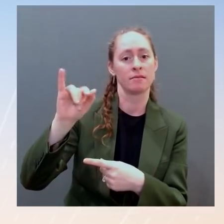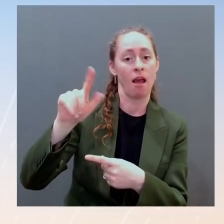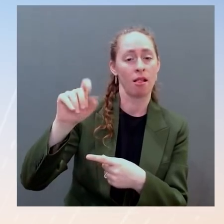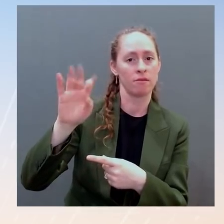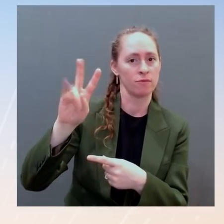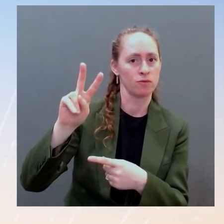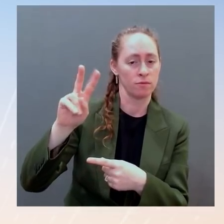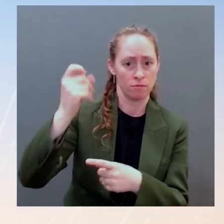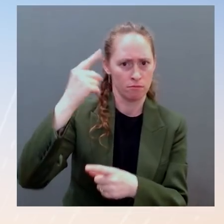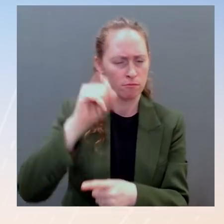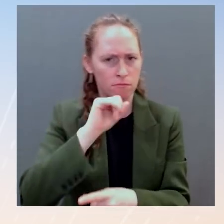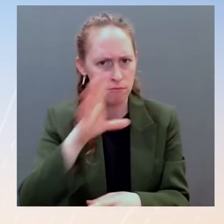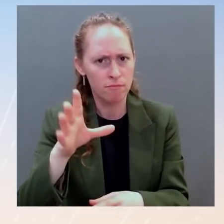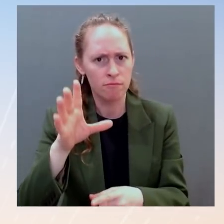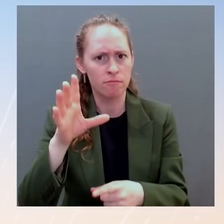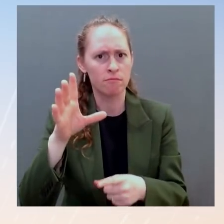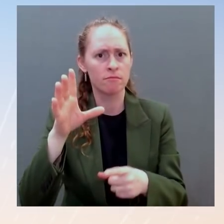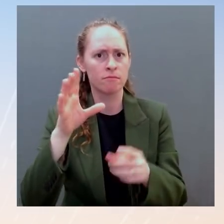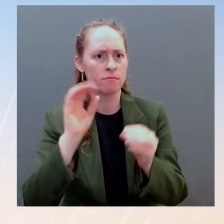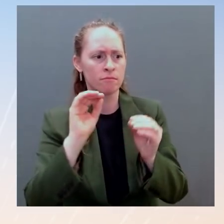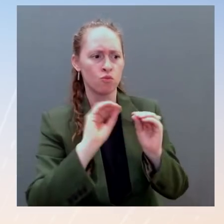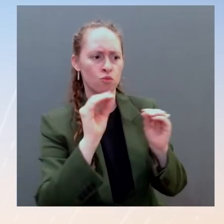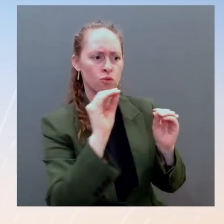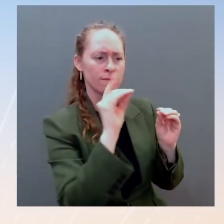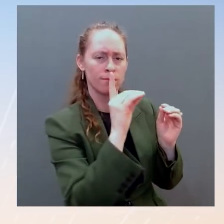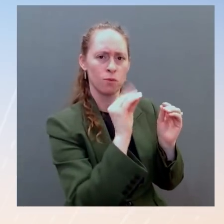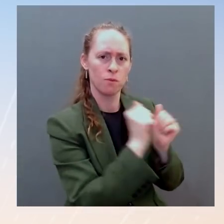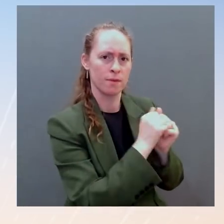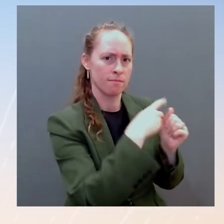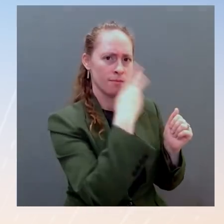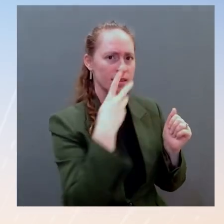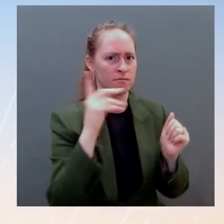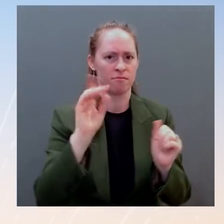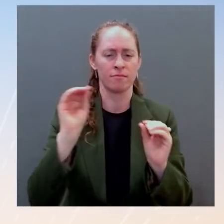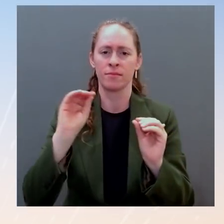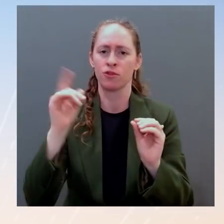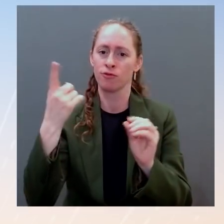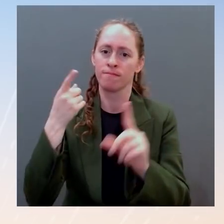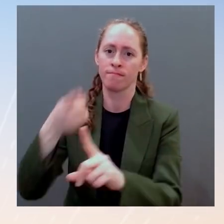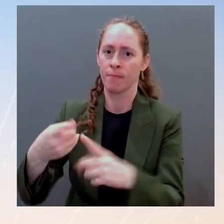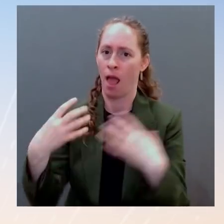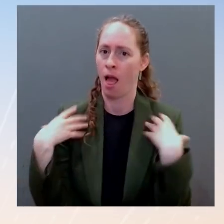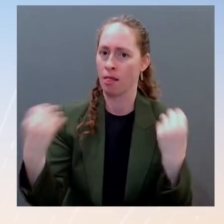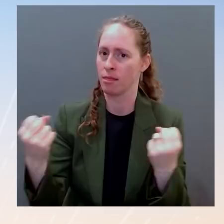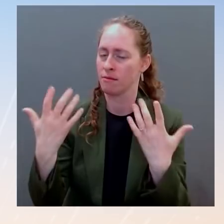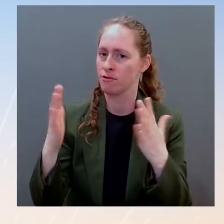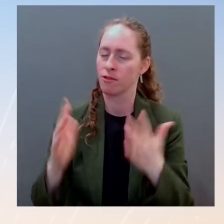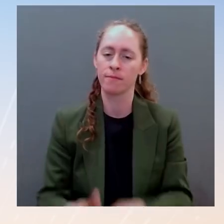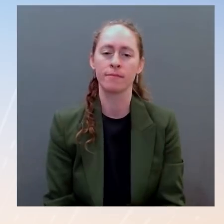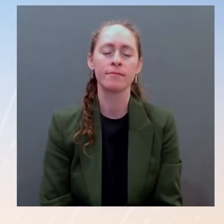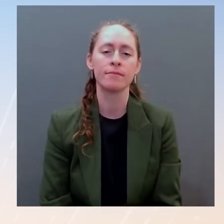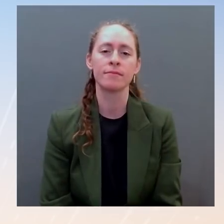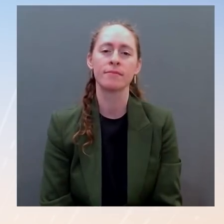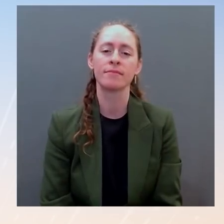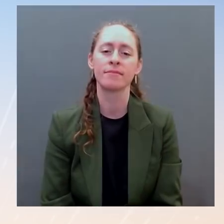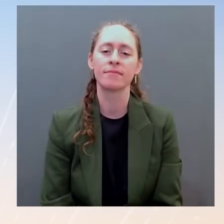had the conditions where we had to take action to quickly deport people who came to the country,